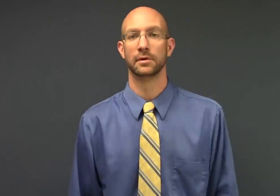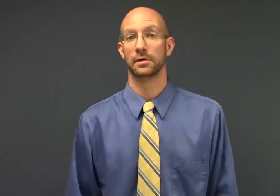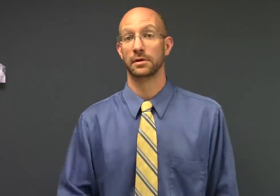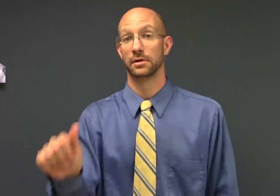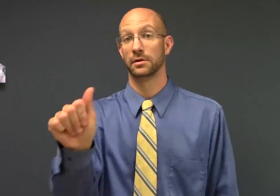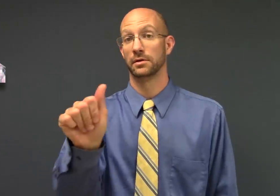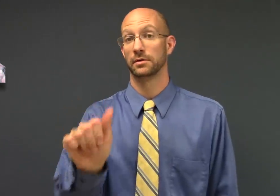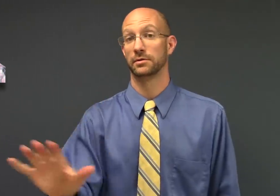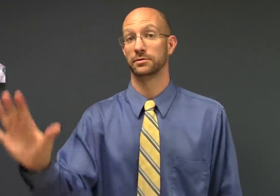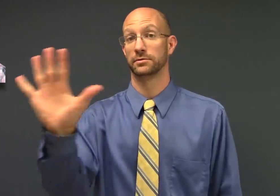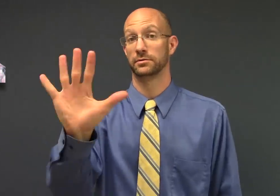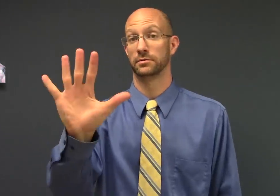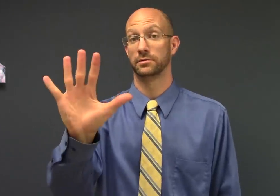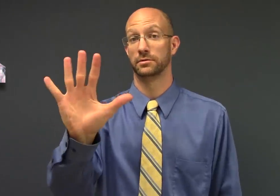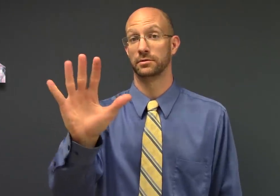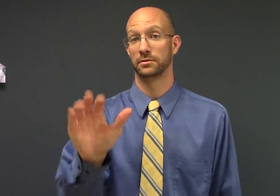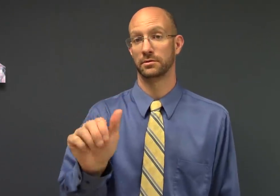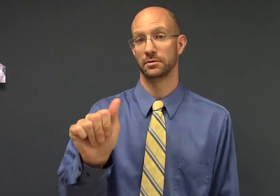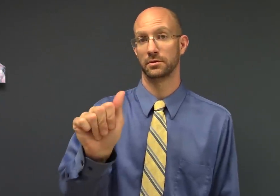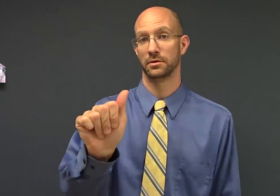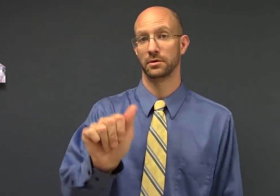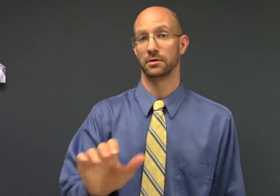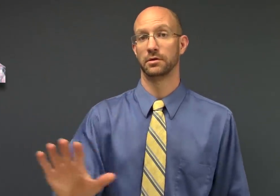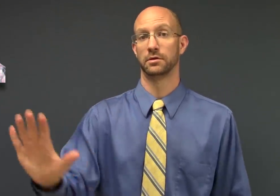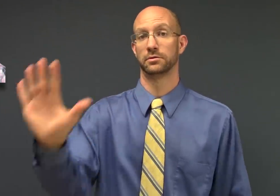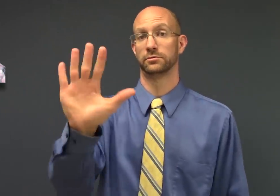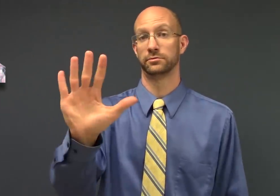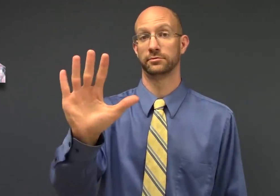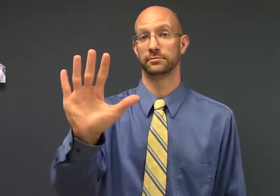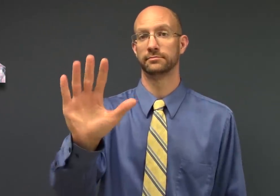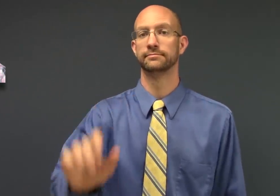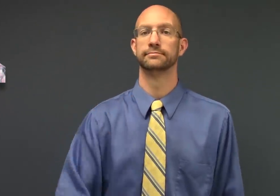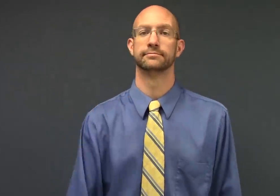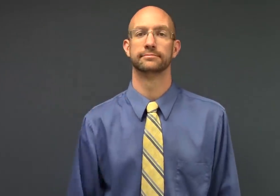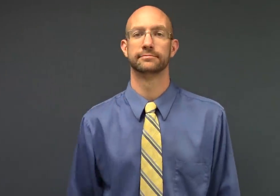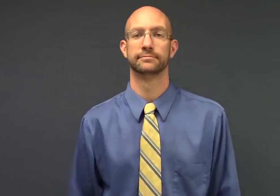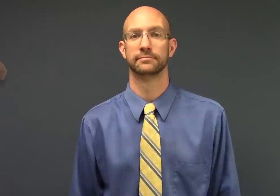ASIAN